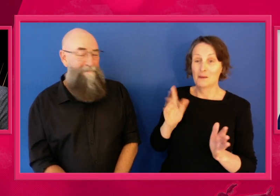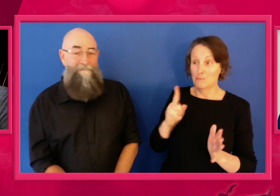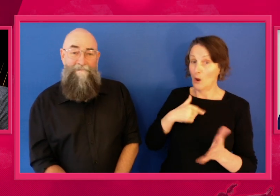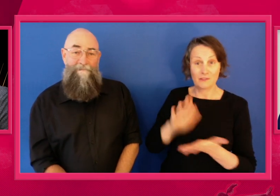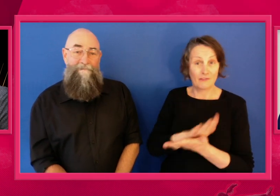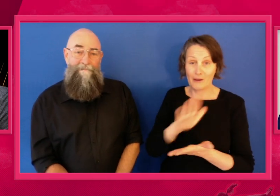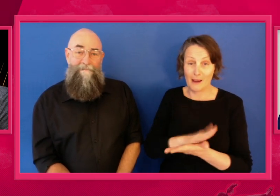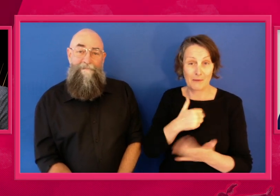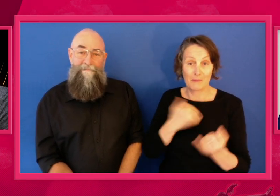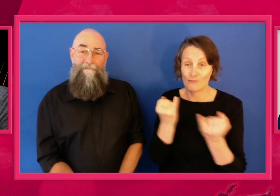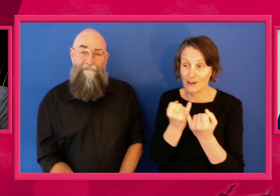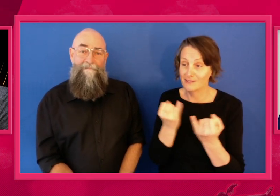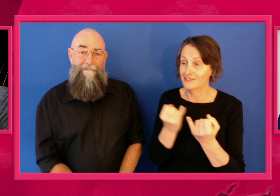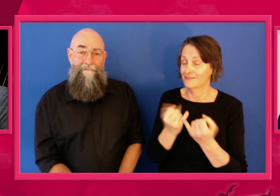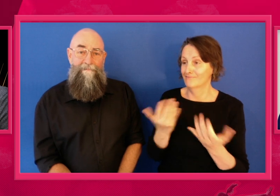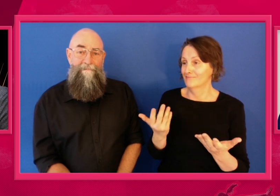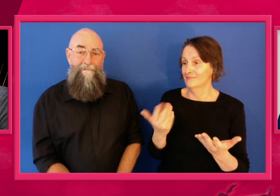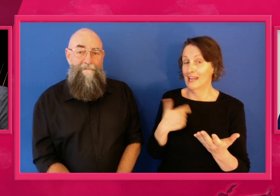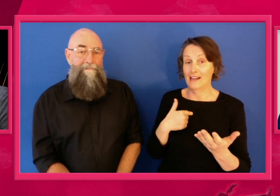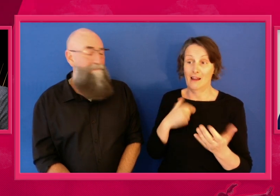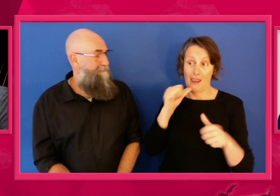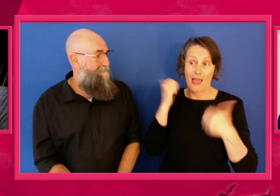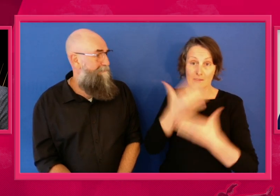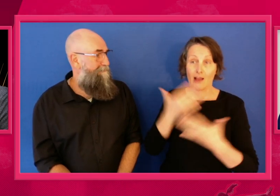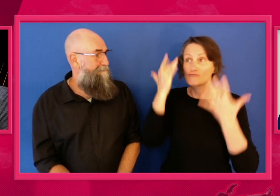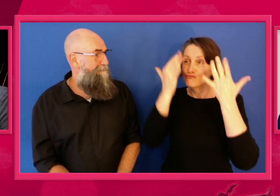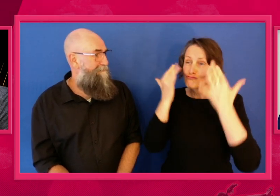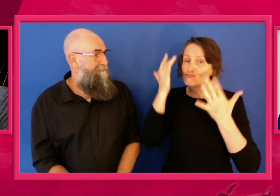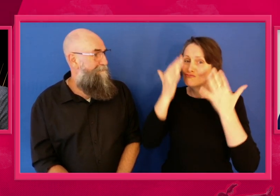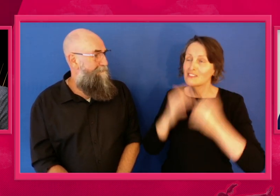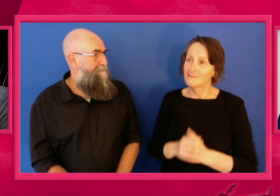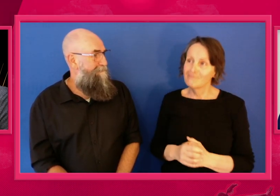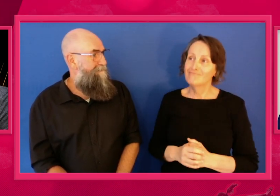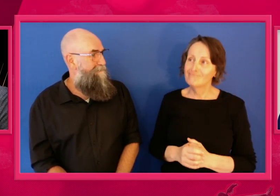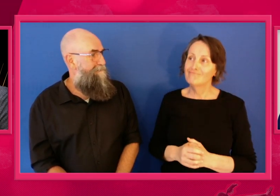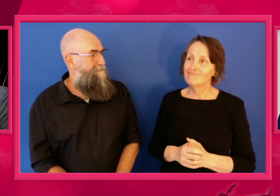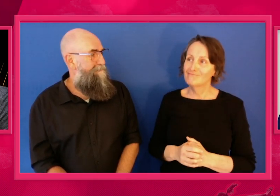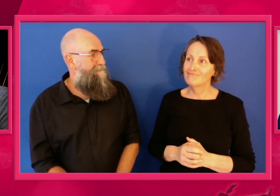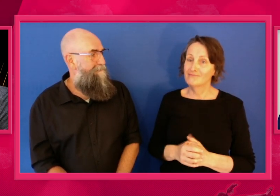with it. And, you know, after reflecting overnight, like, it's just a, it's like a, you know,